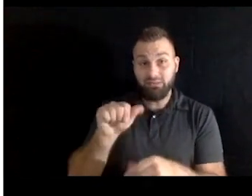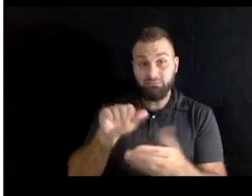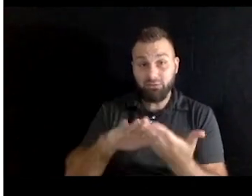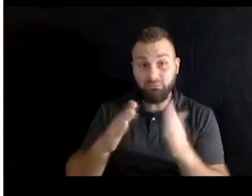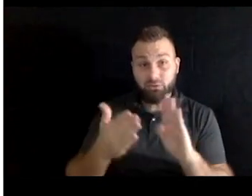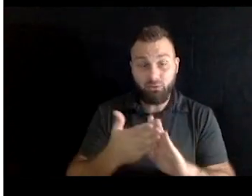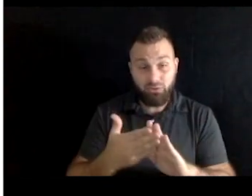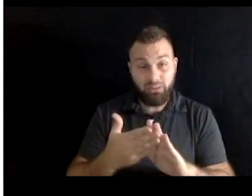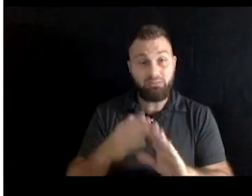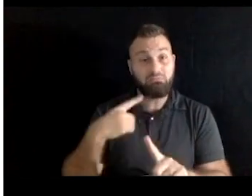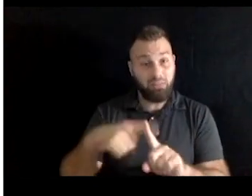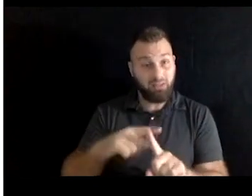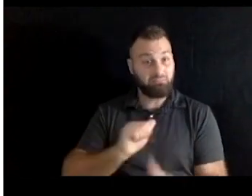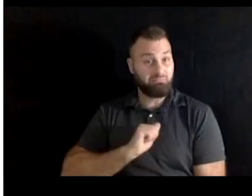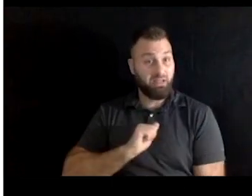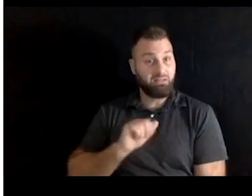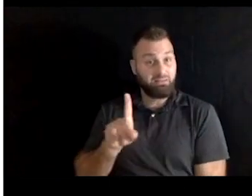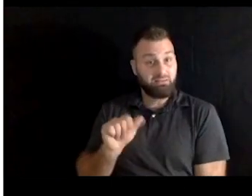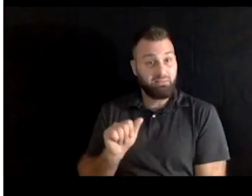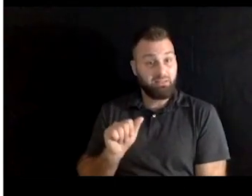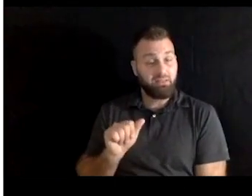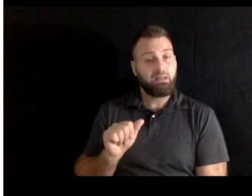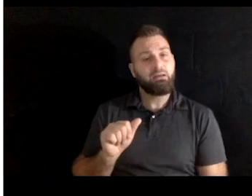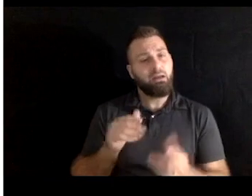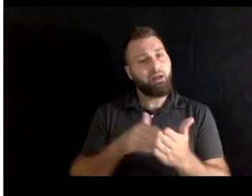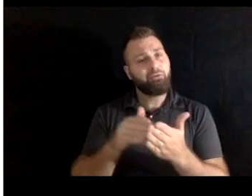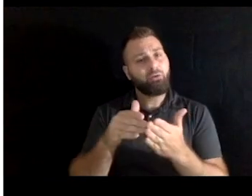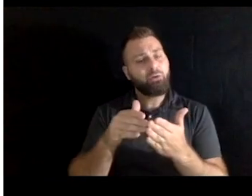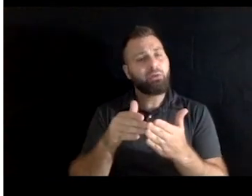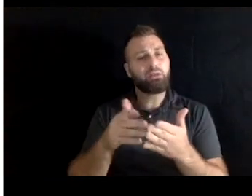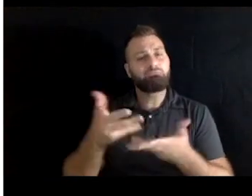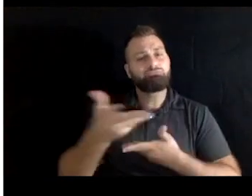I frequently interact with people who who are advocates for people,